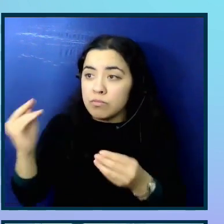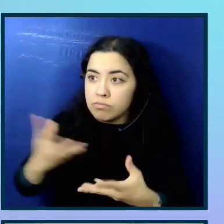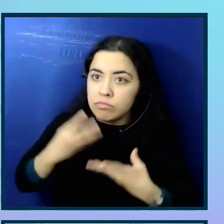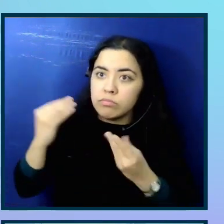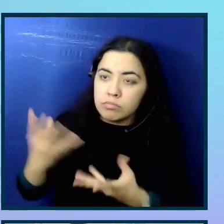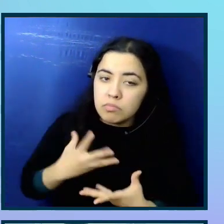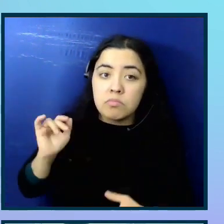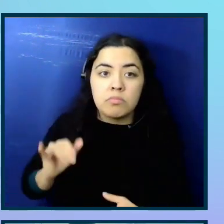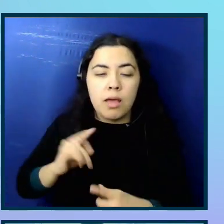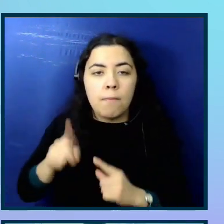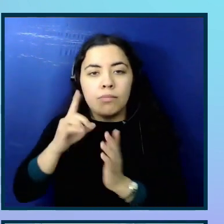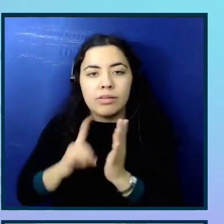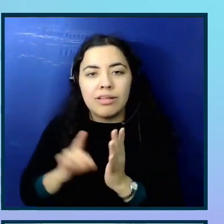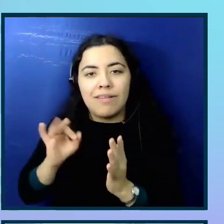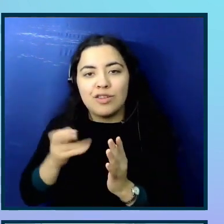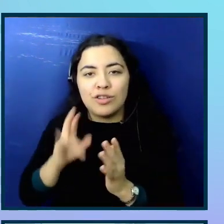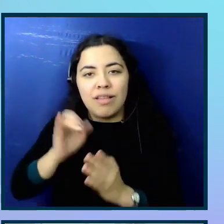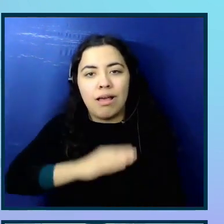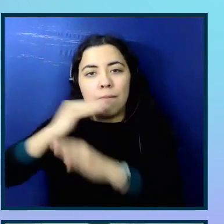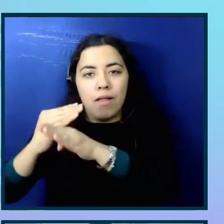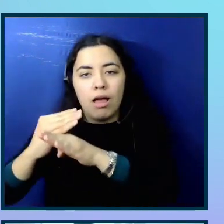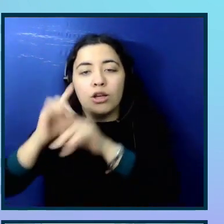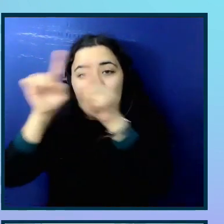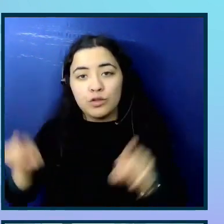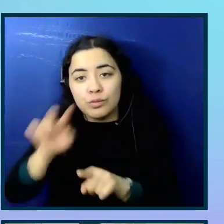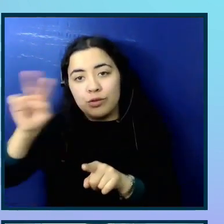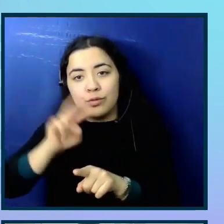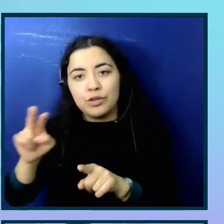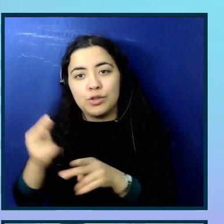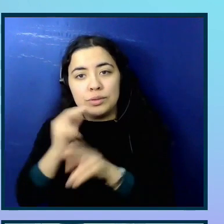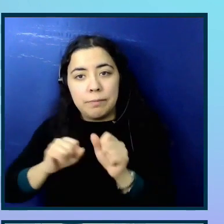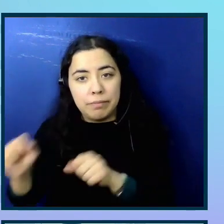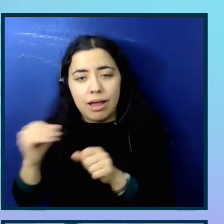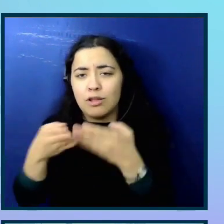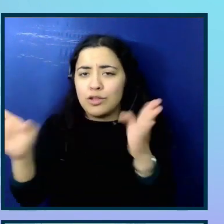about design features that impede not only screen reader, usability, but general usability as well.